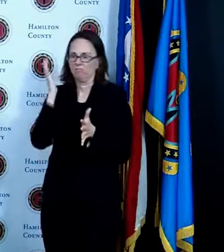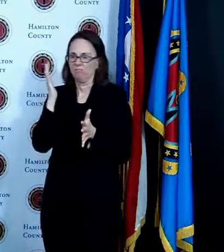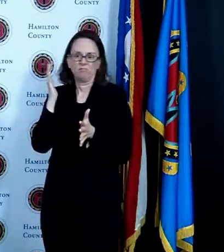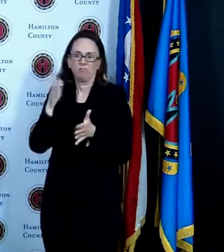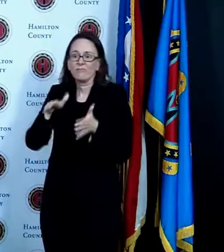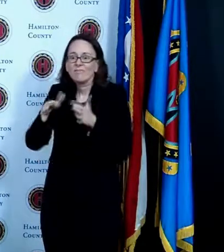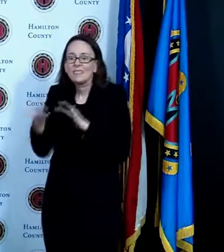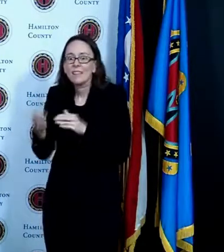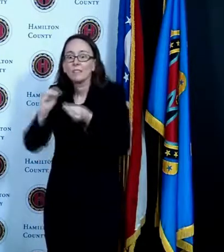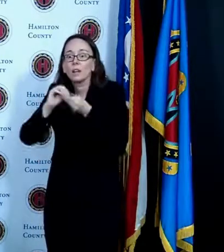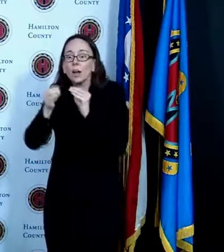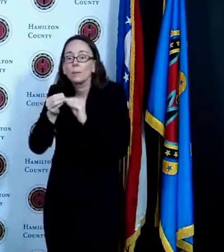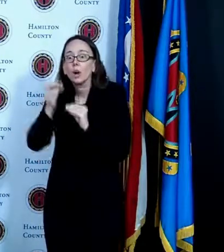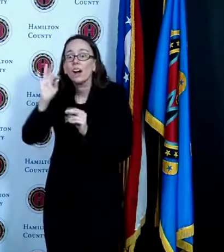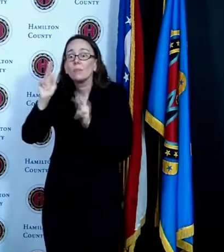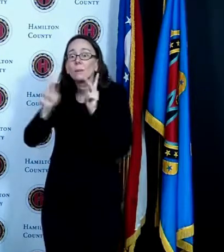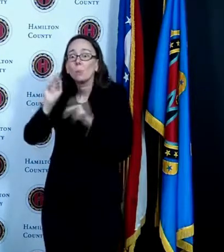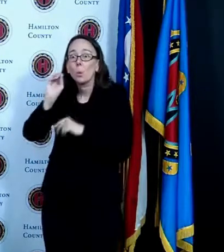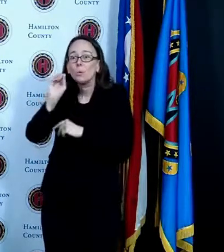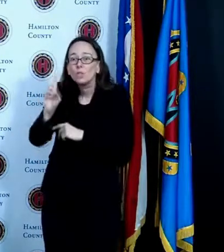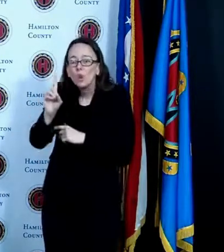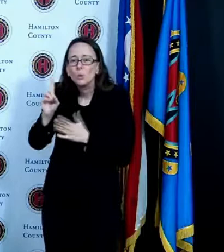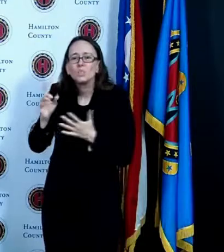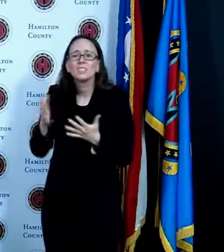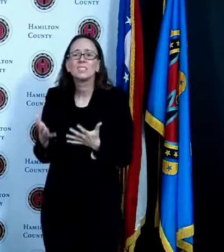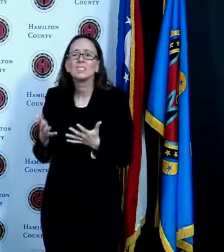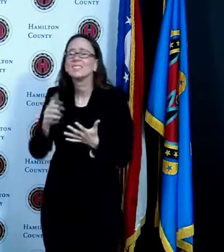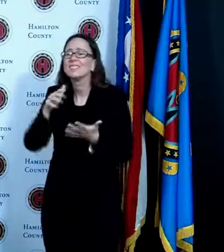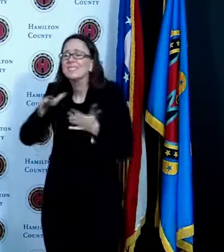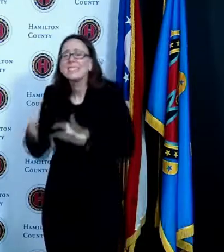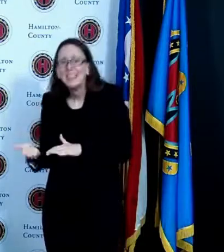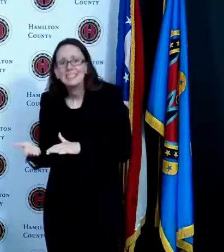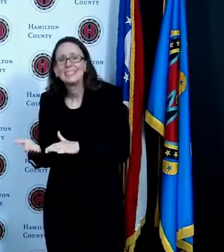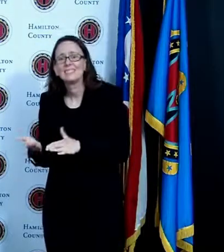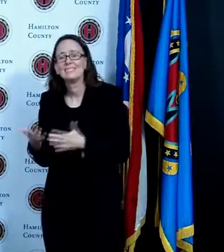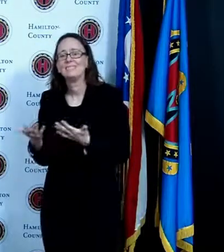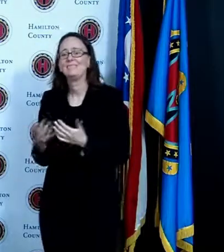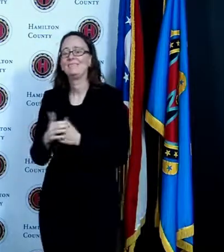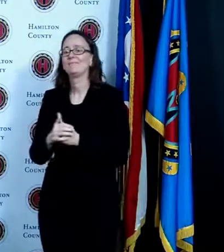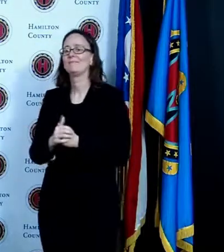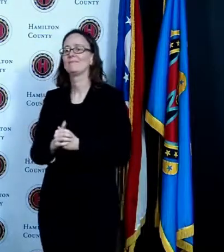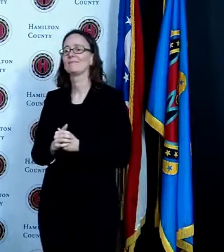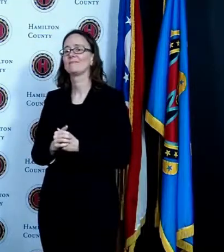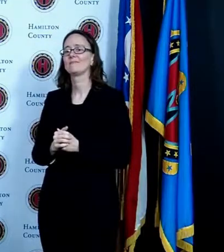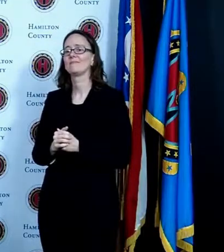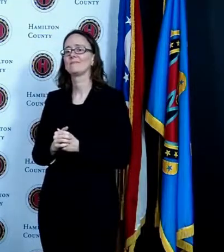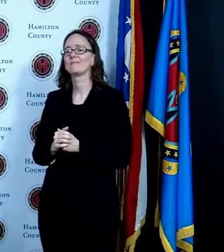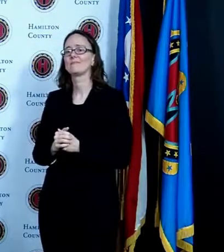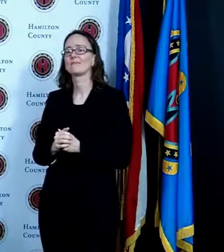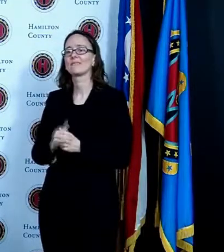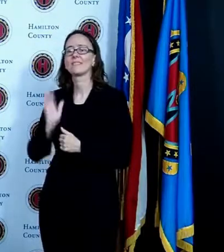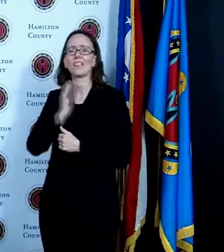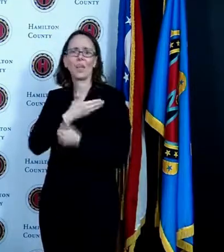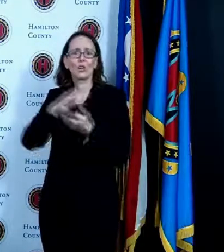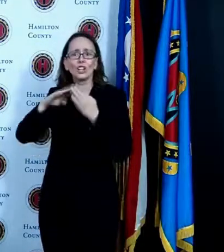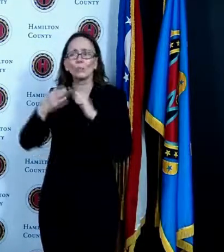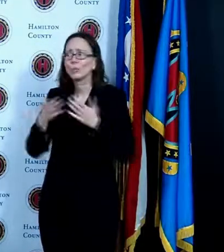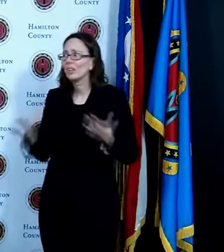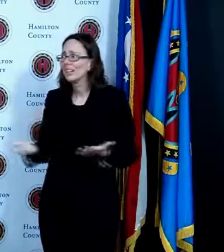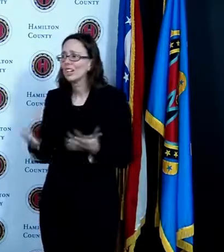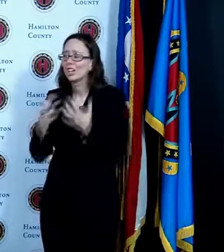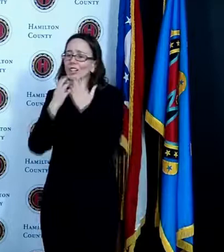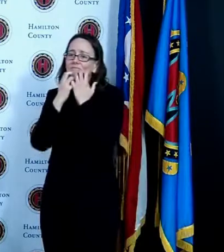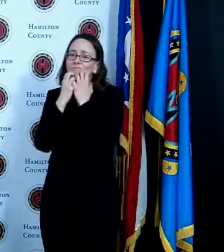overdose and overdosed and died in this community and so we issued an alert